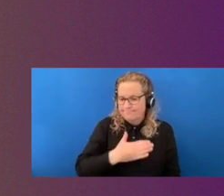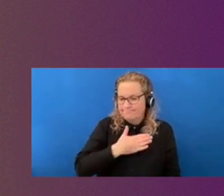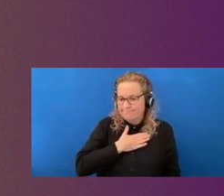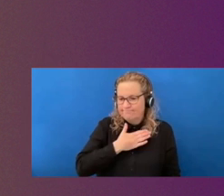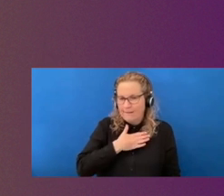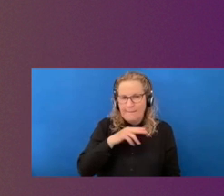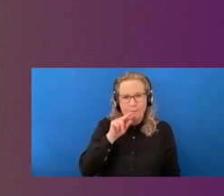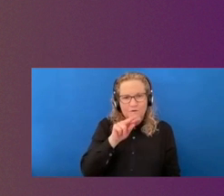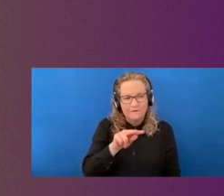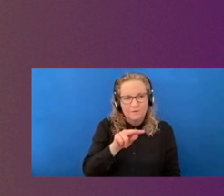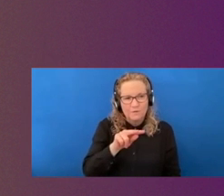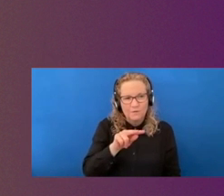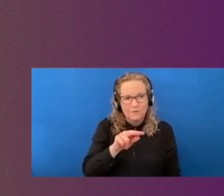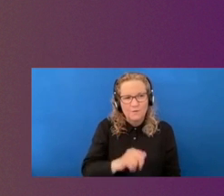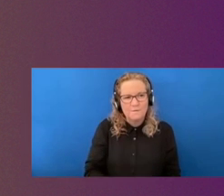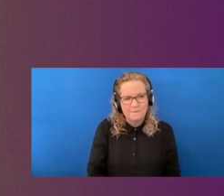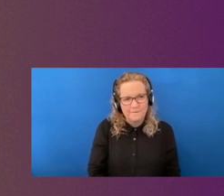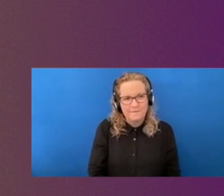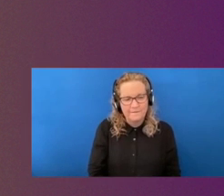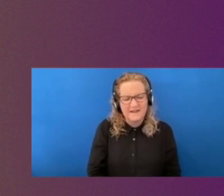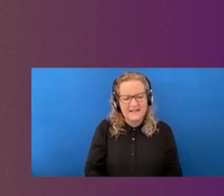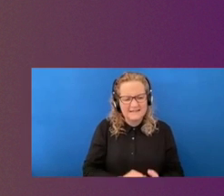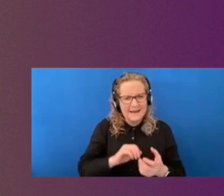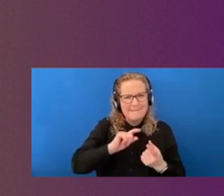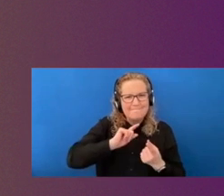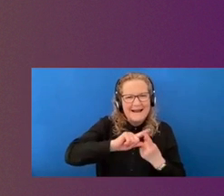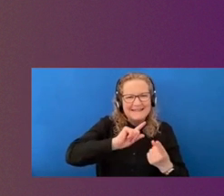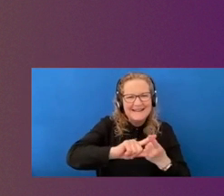steve does to find that just about maintaining that flexibility that everybody learned about